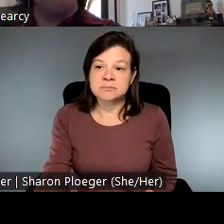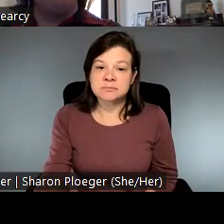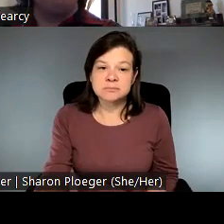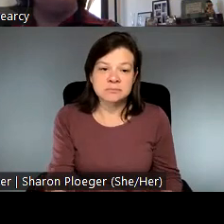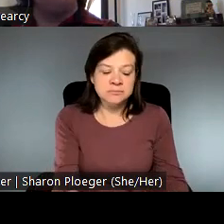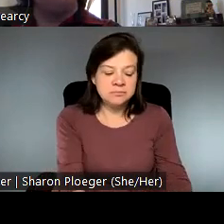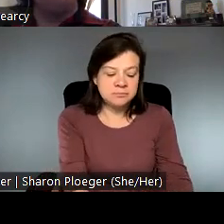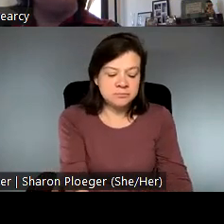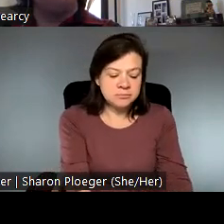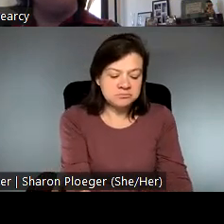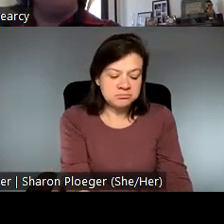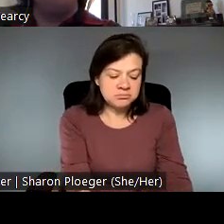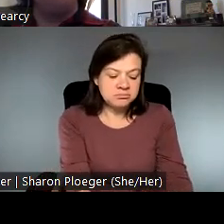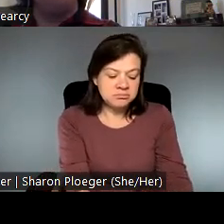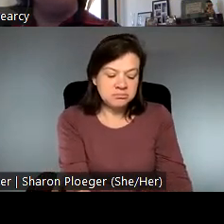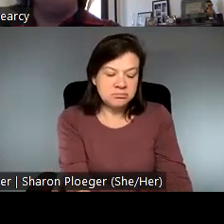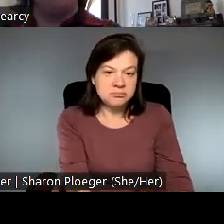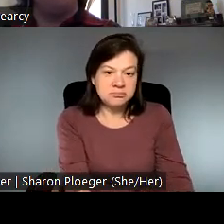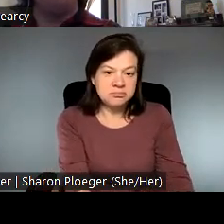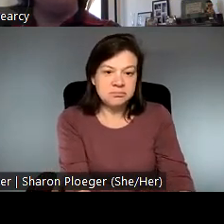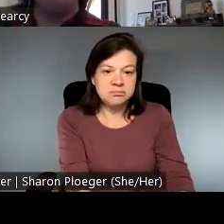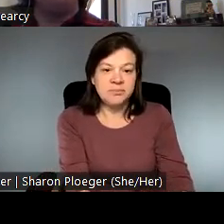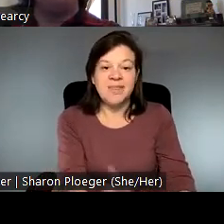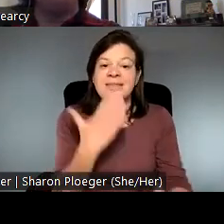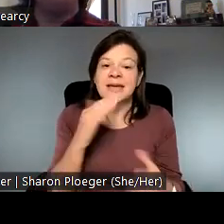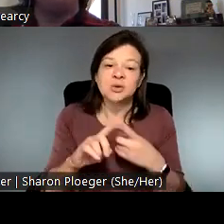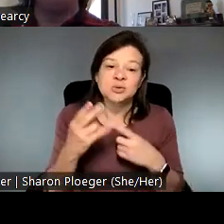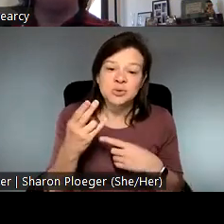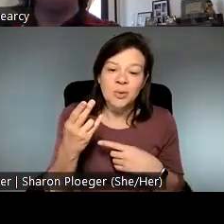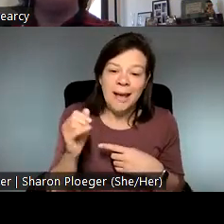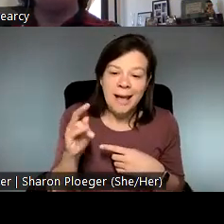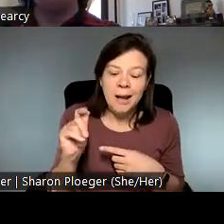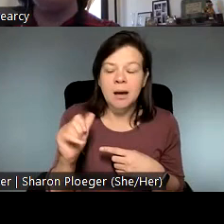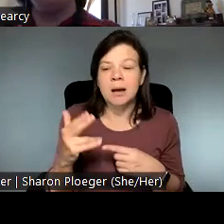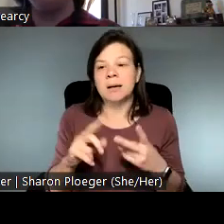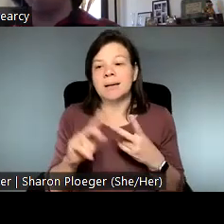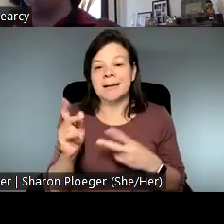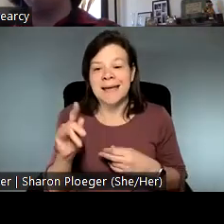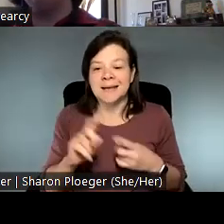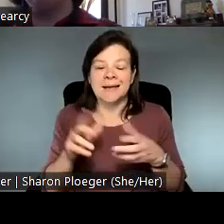Thank you so much to Hannah and Kate and the rest of the Kennedy Center access team.